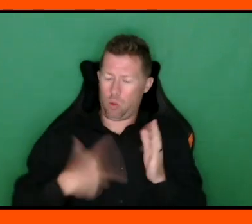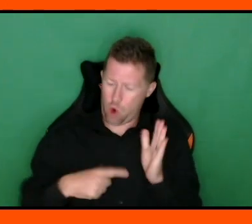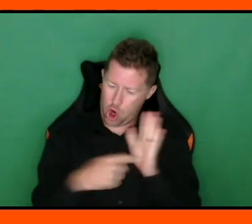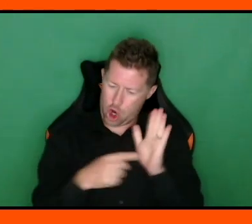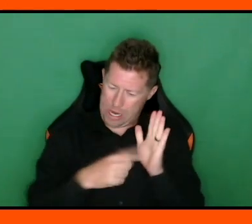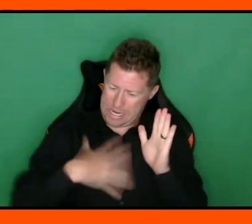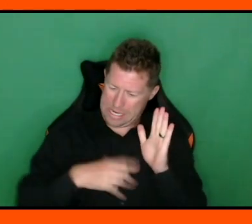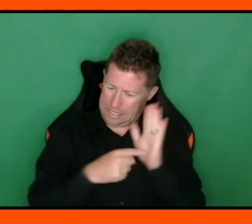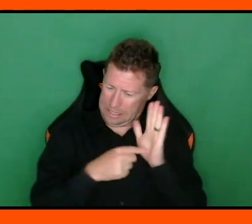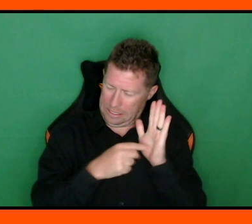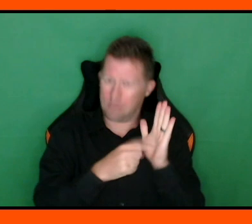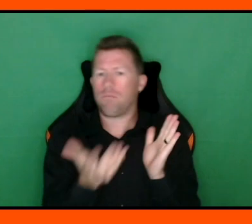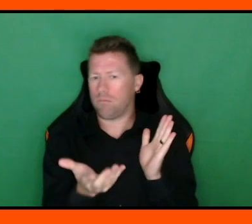on why we should collect that information.